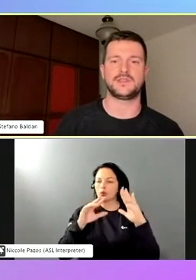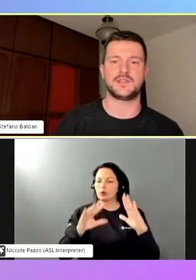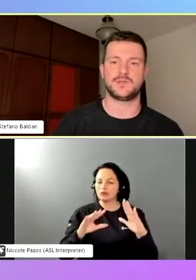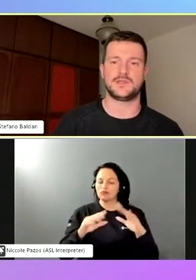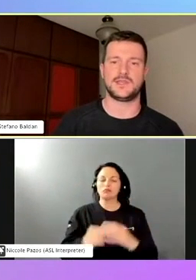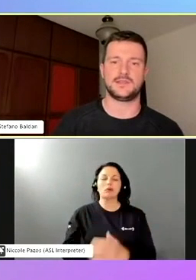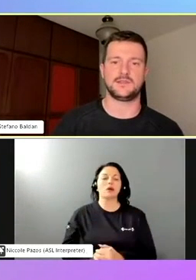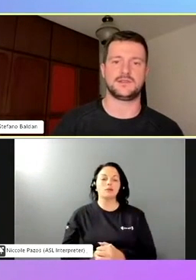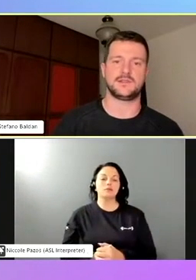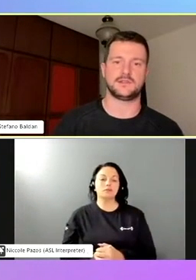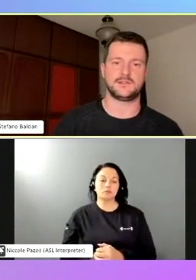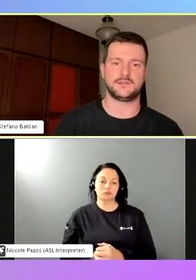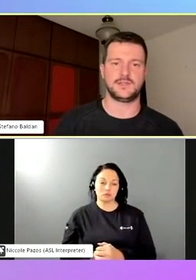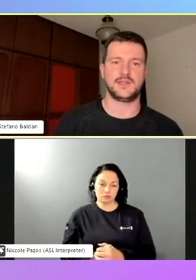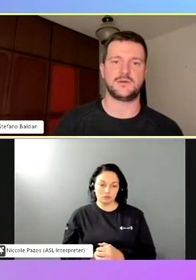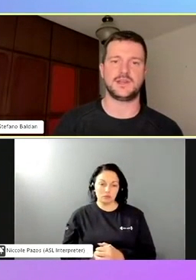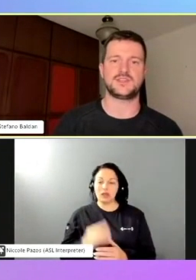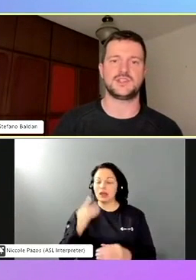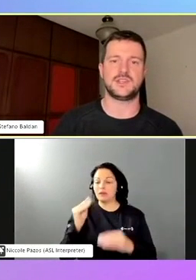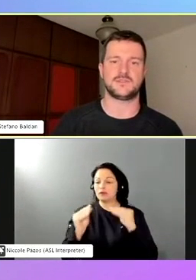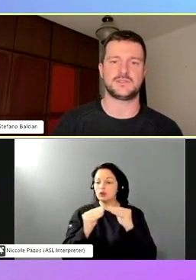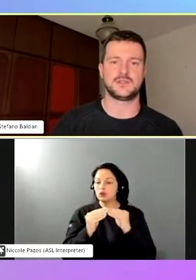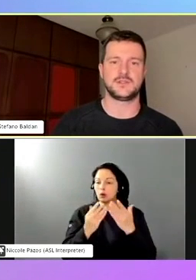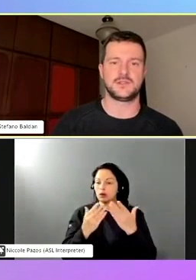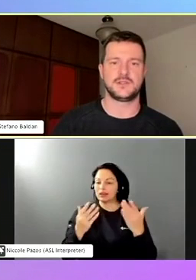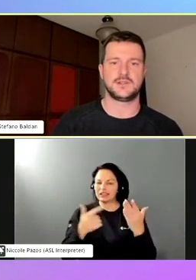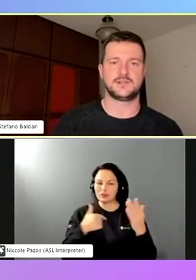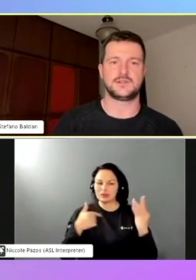Layout, no rows, no columns.